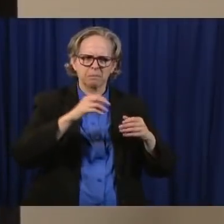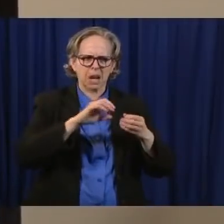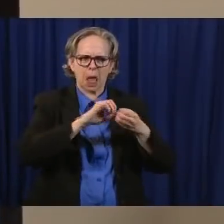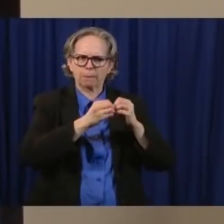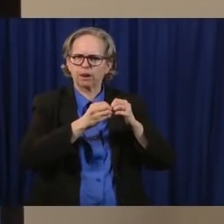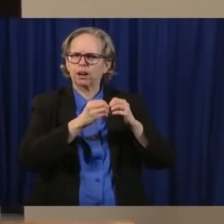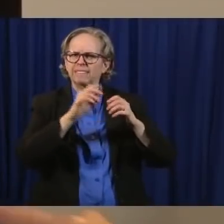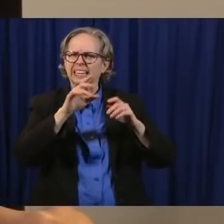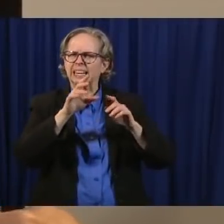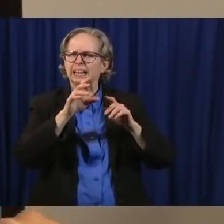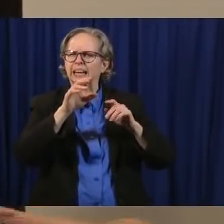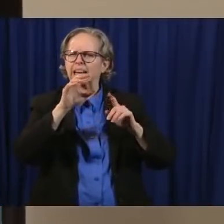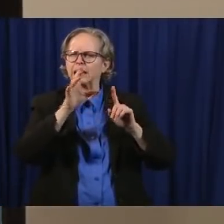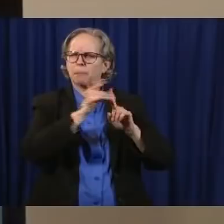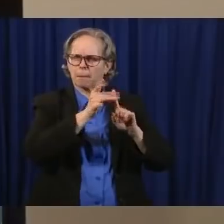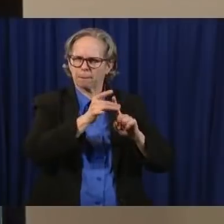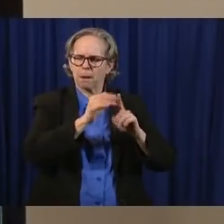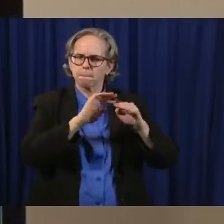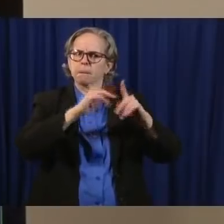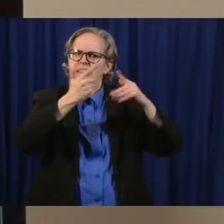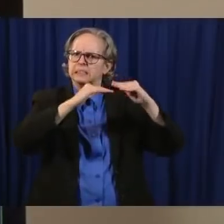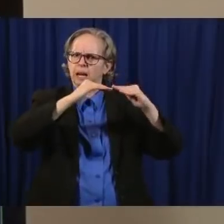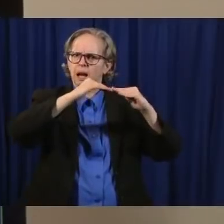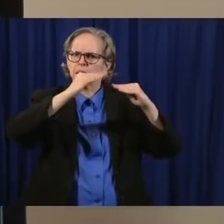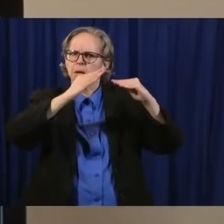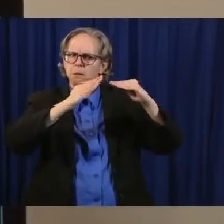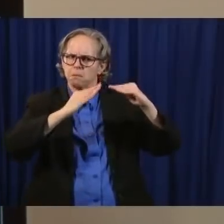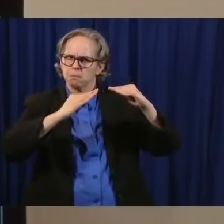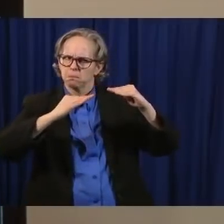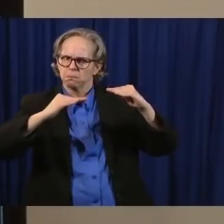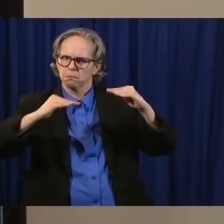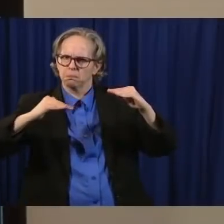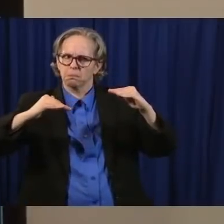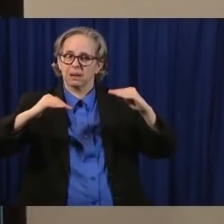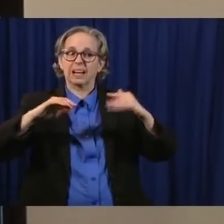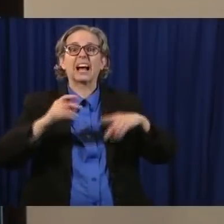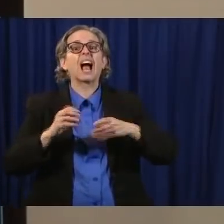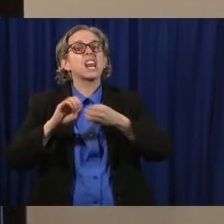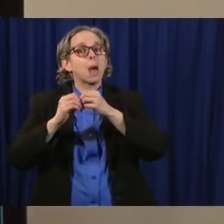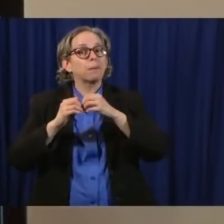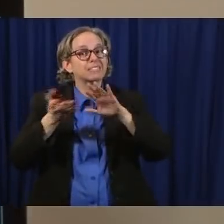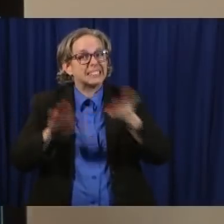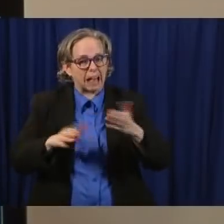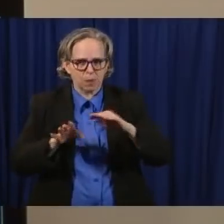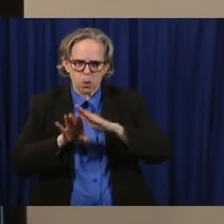THANK YOU. WE CAN SEE OUR TREND. RIGHT NOW